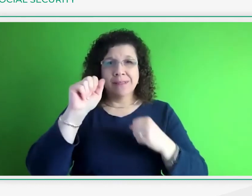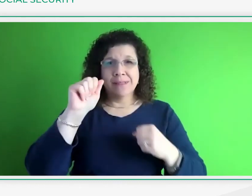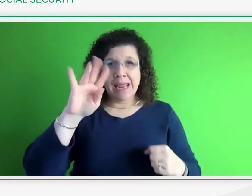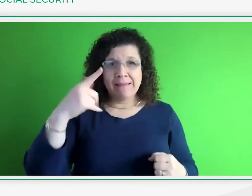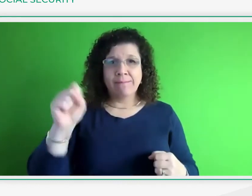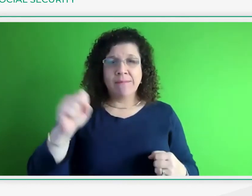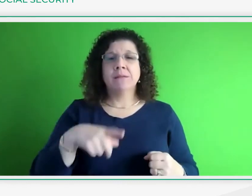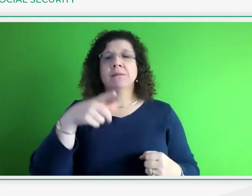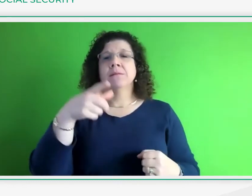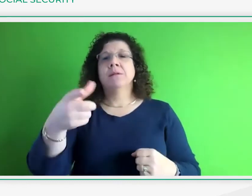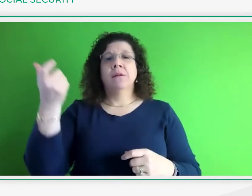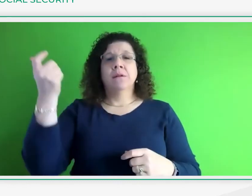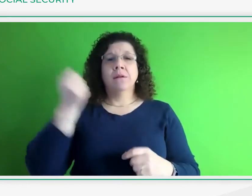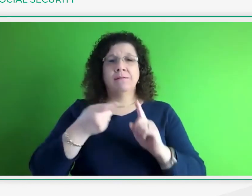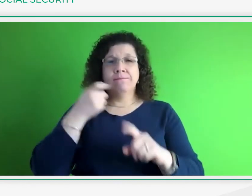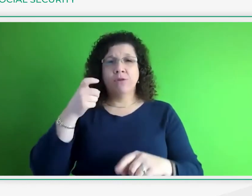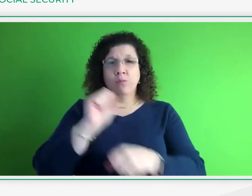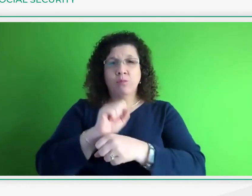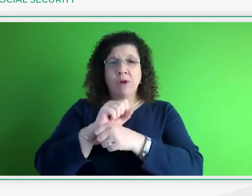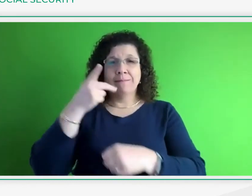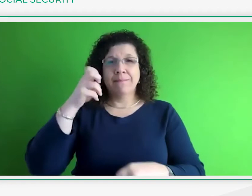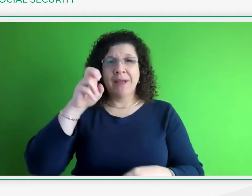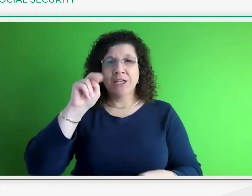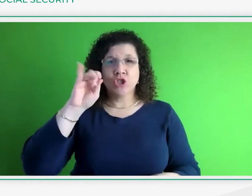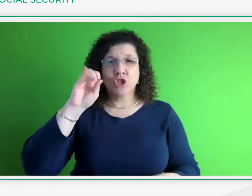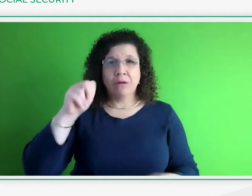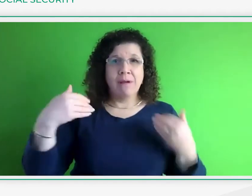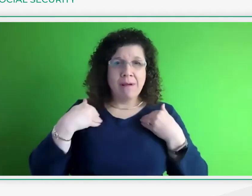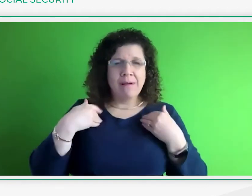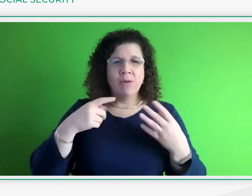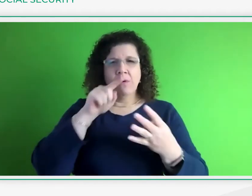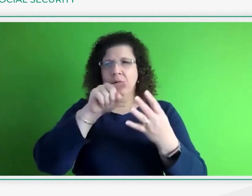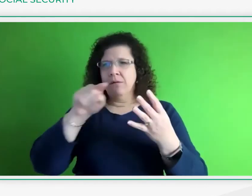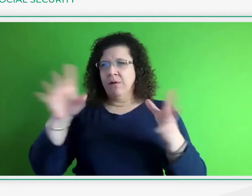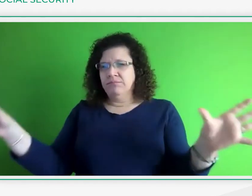Do you have a savings account? Investments? Pension plan?